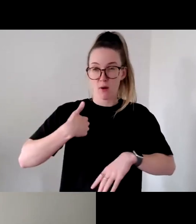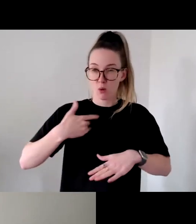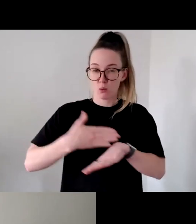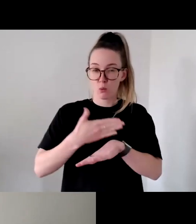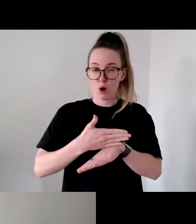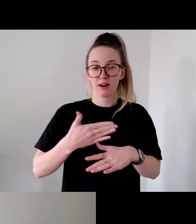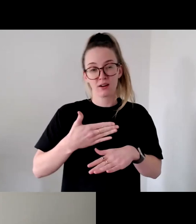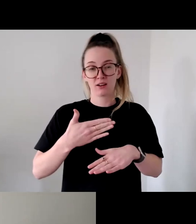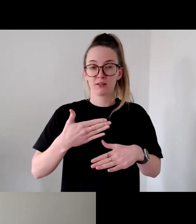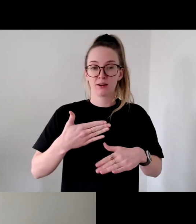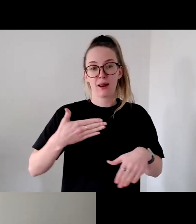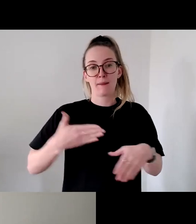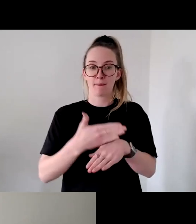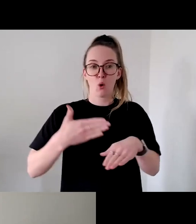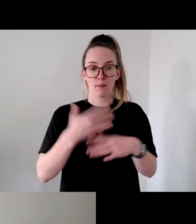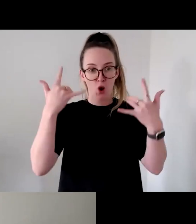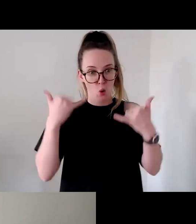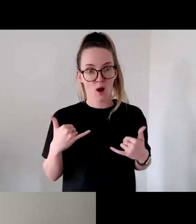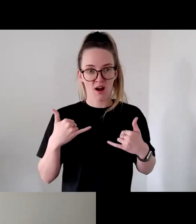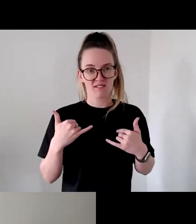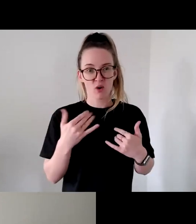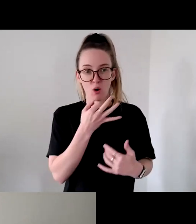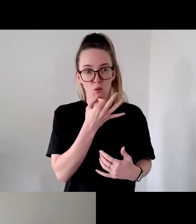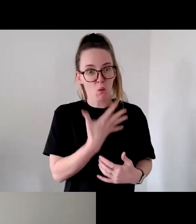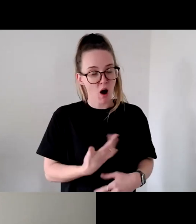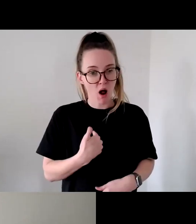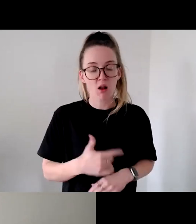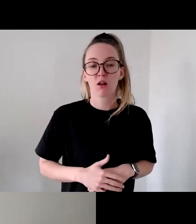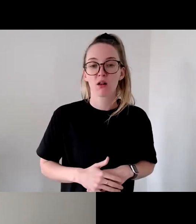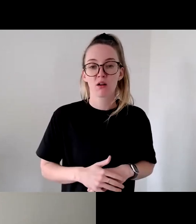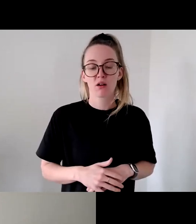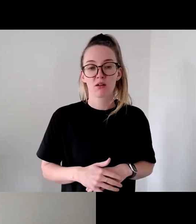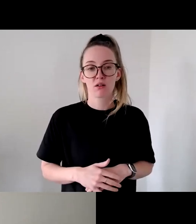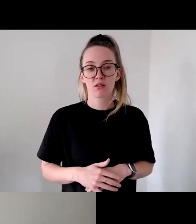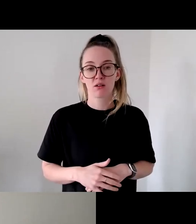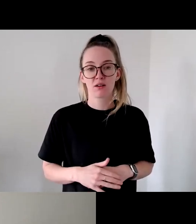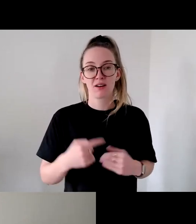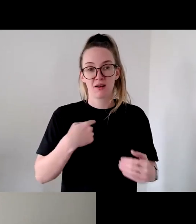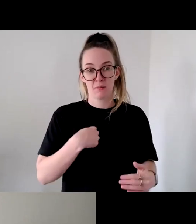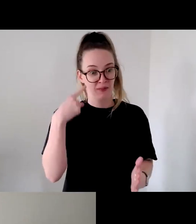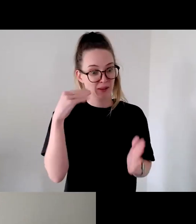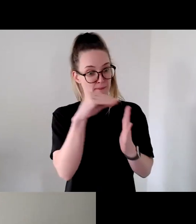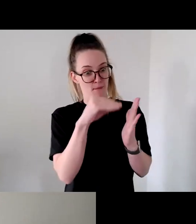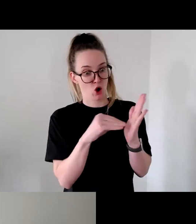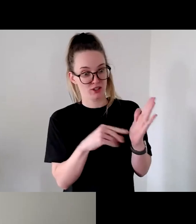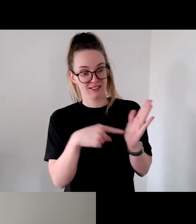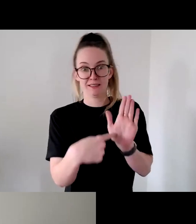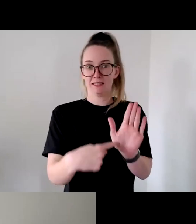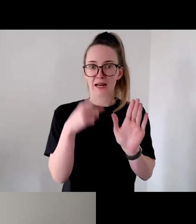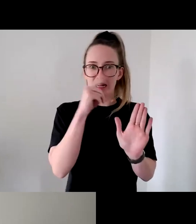thought, I don't think a policy has ever stopped harassment occurring. That was my experience.